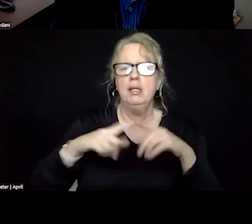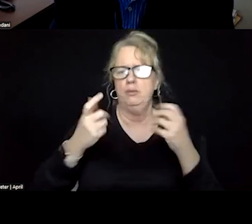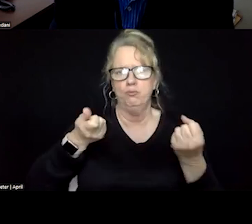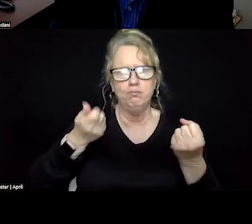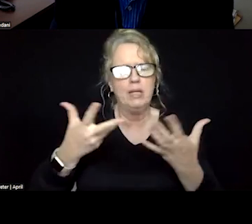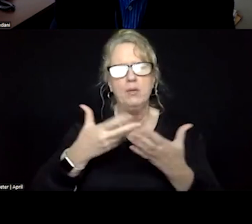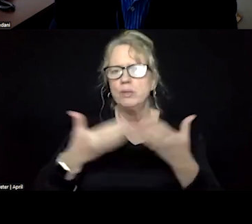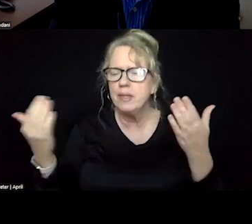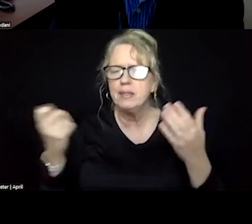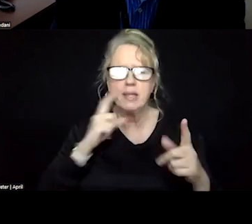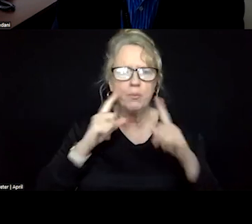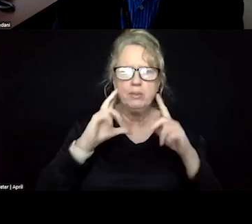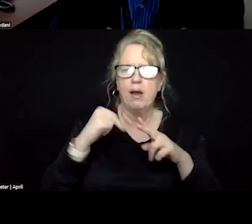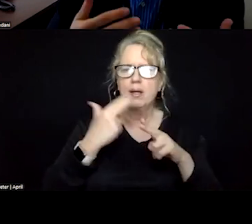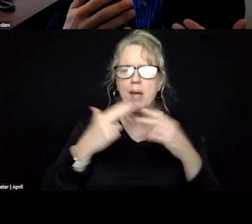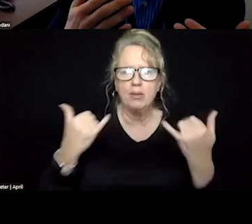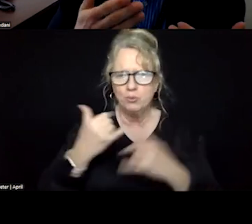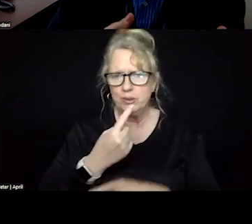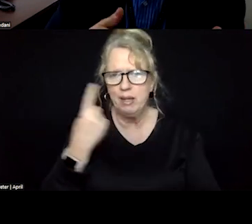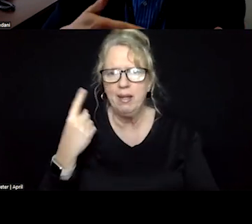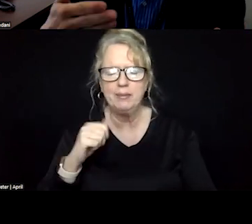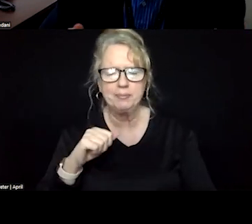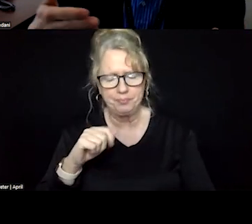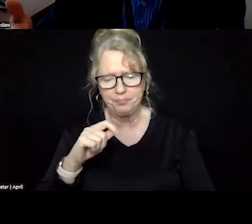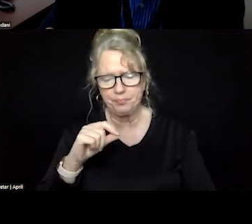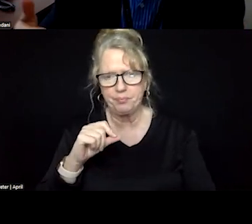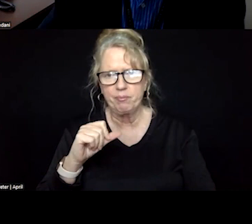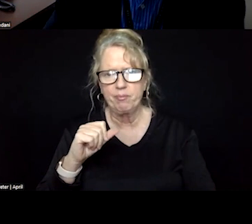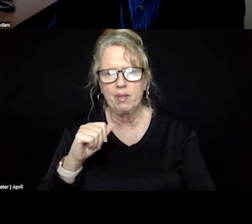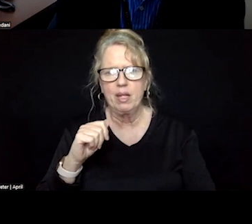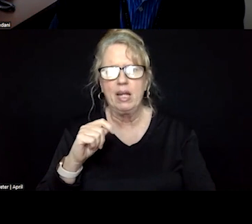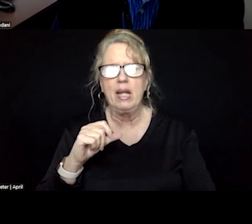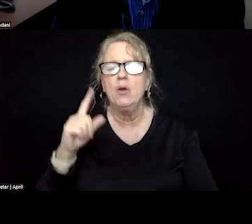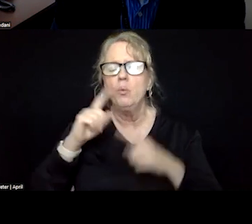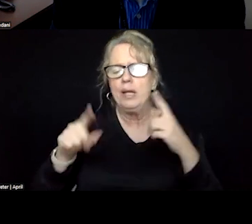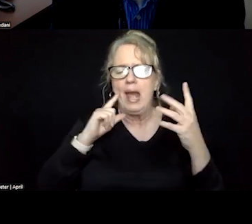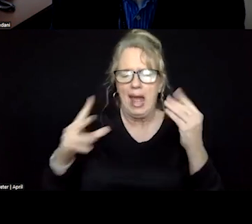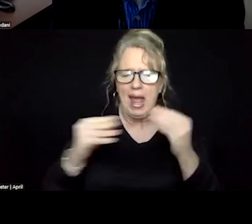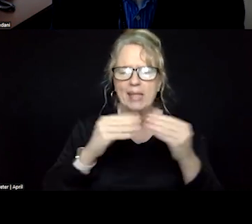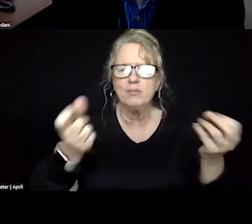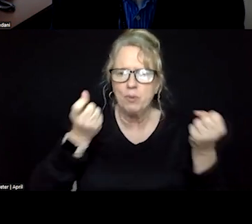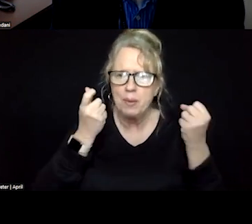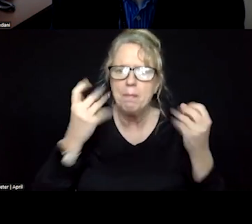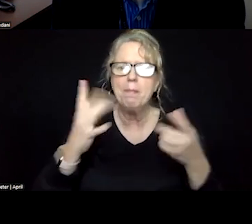ABOUT TODAY, AND ADDED ON MANY OF THE EVIDENCE BASED PRACTICES AS